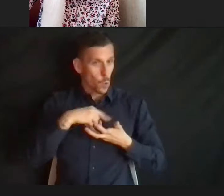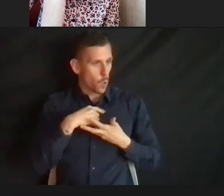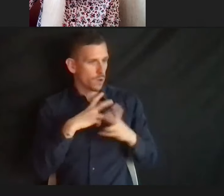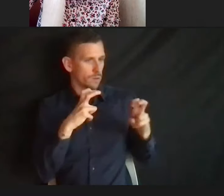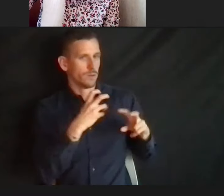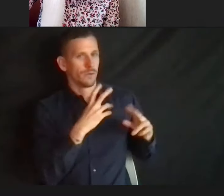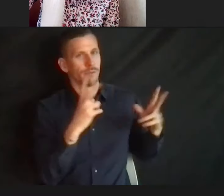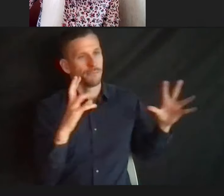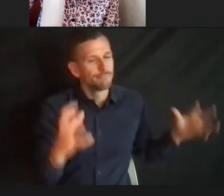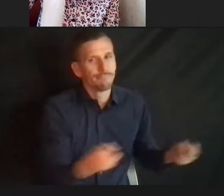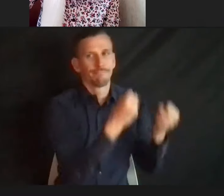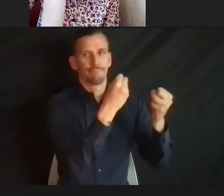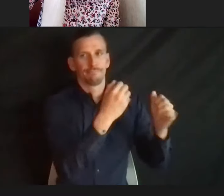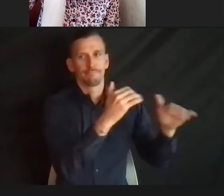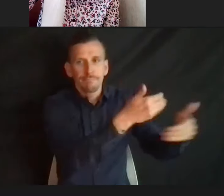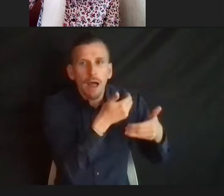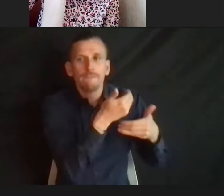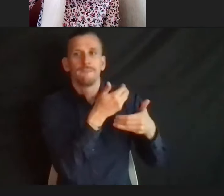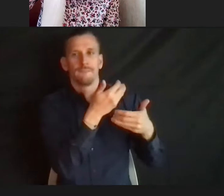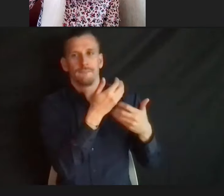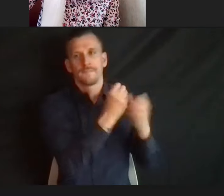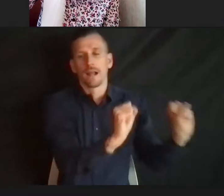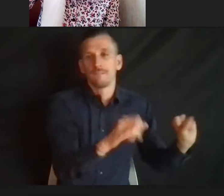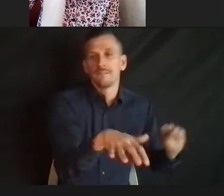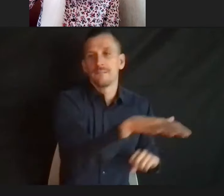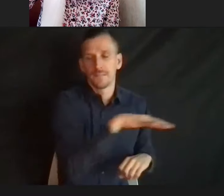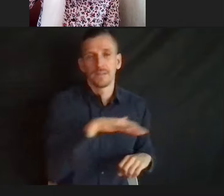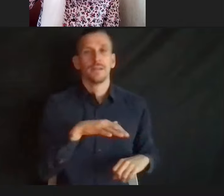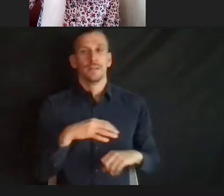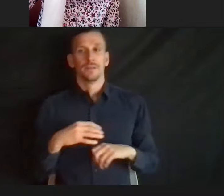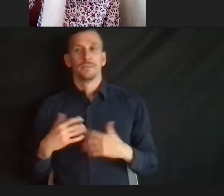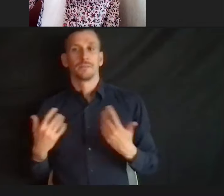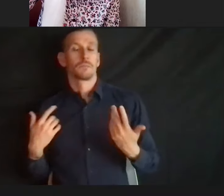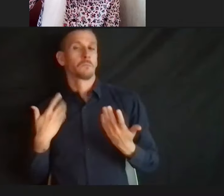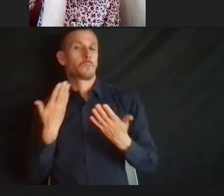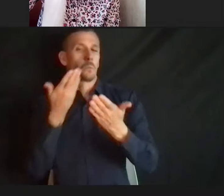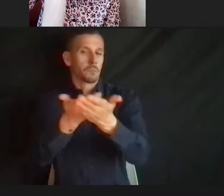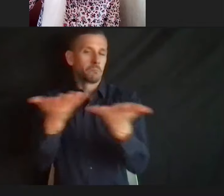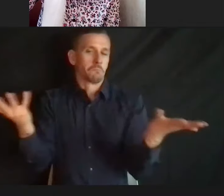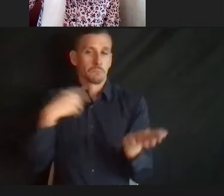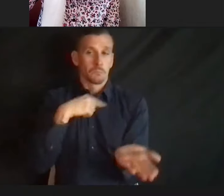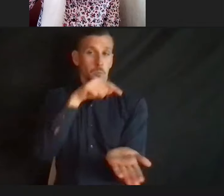drawdown facilities so that countries pay for a certain amount of insurance that if a shock hits,